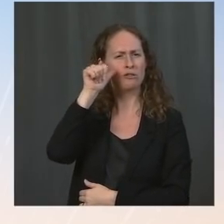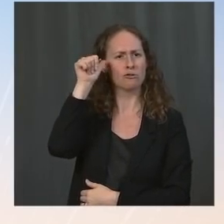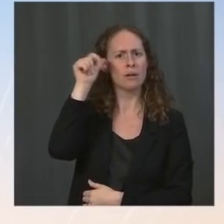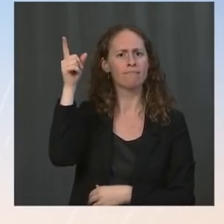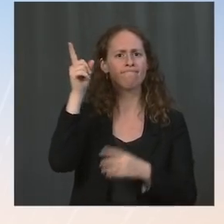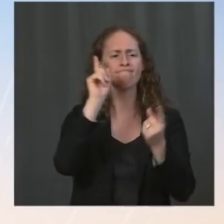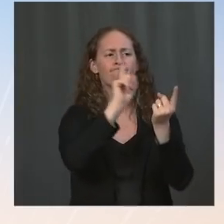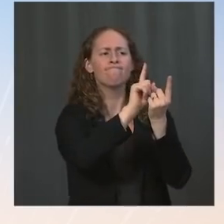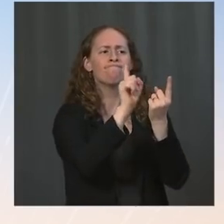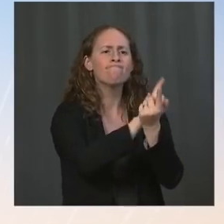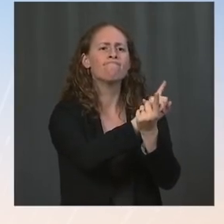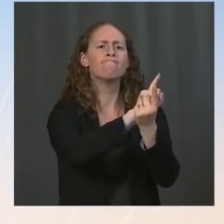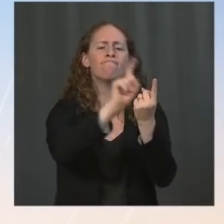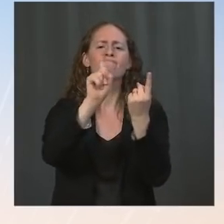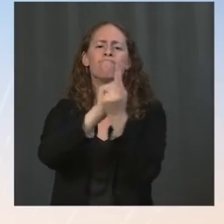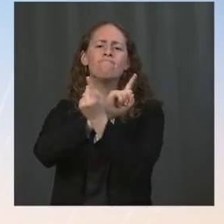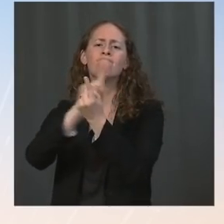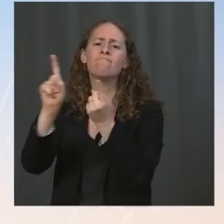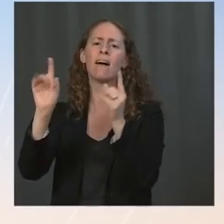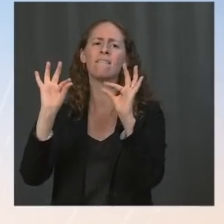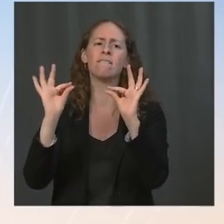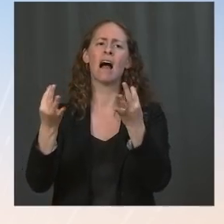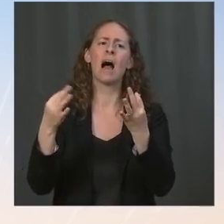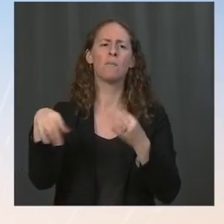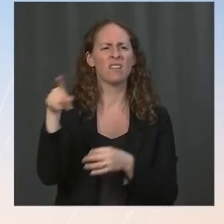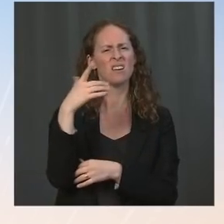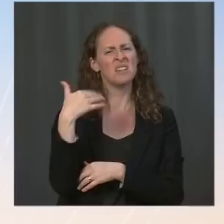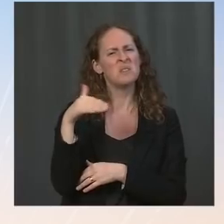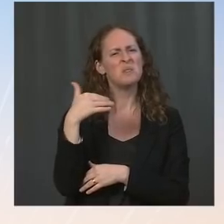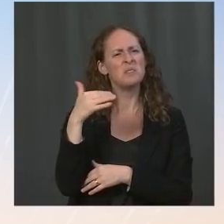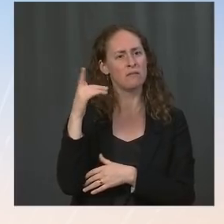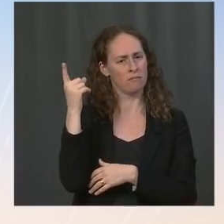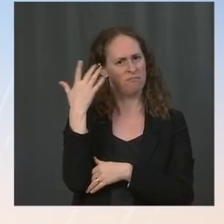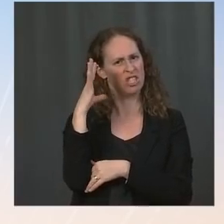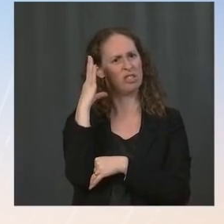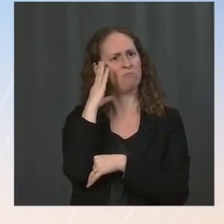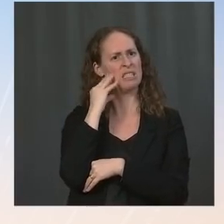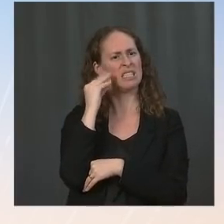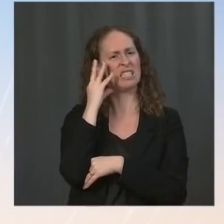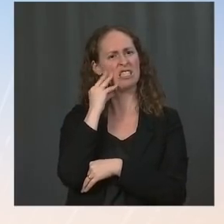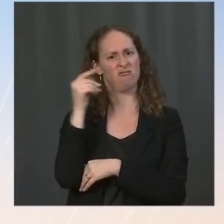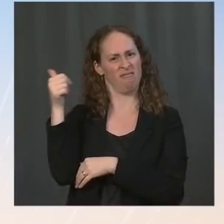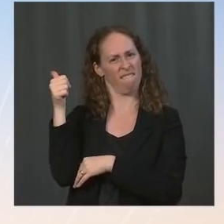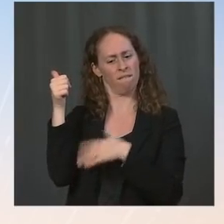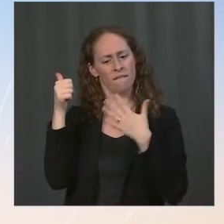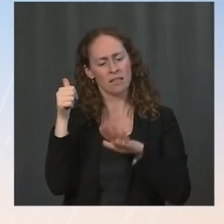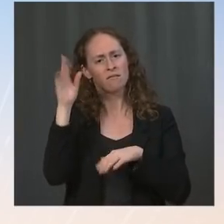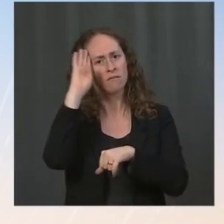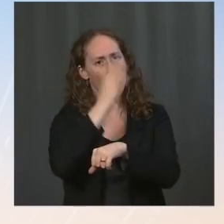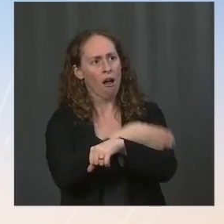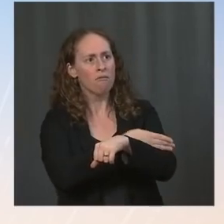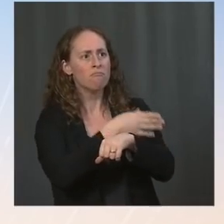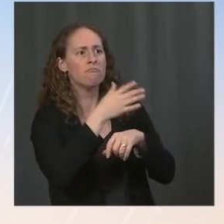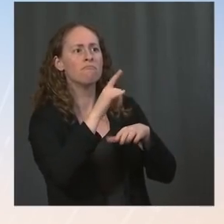He knows firsthand that there's nothing you can say to a family member, there's nothing you can say to someone who loses a child